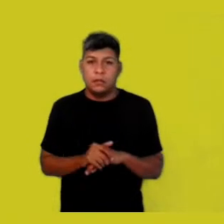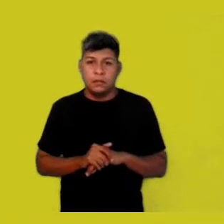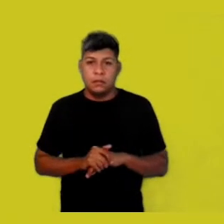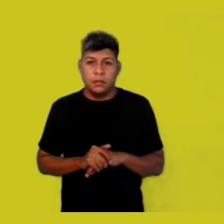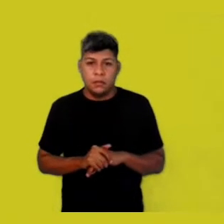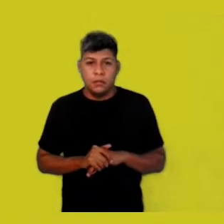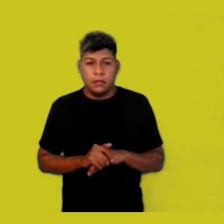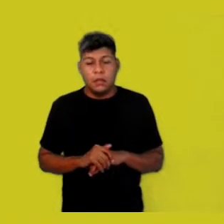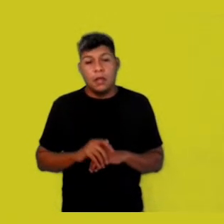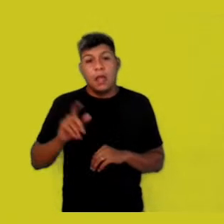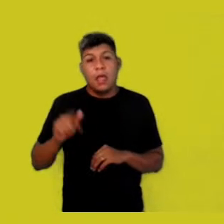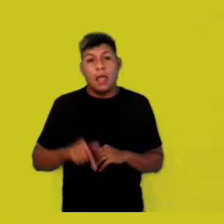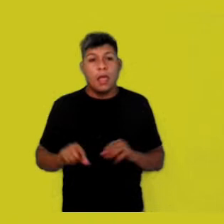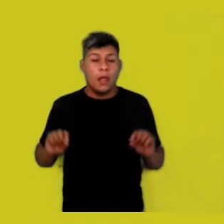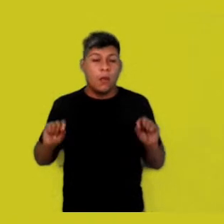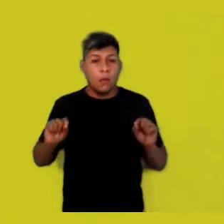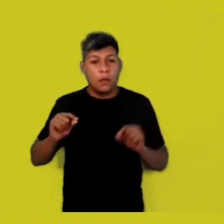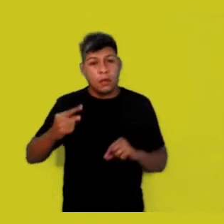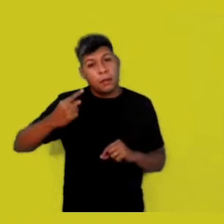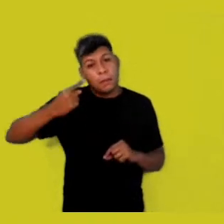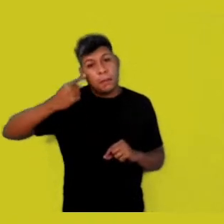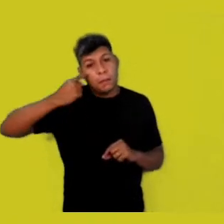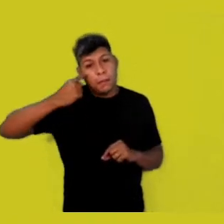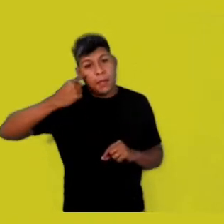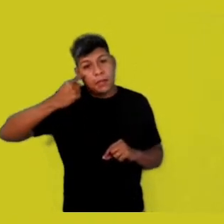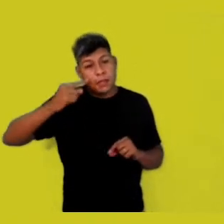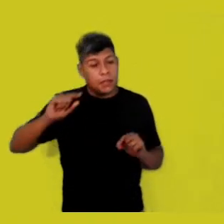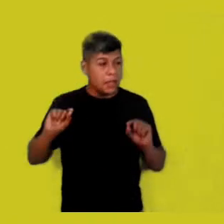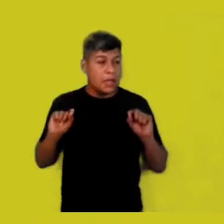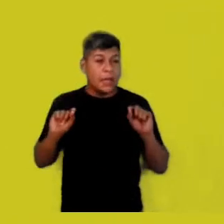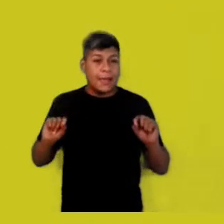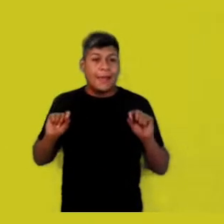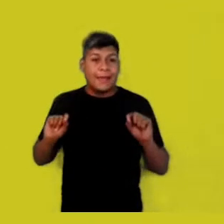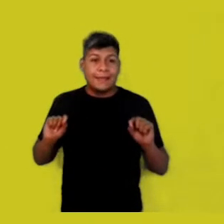So, I think about all that.